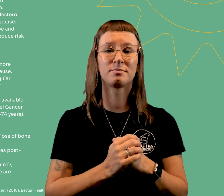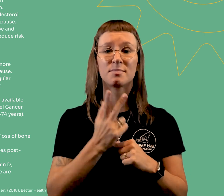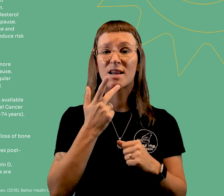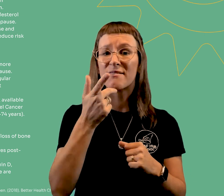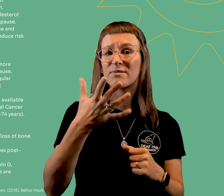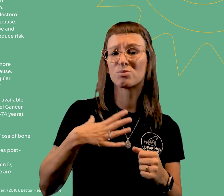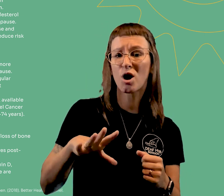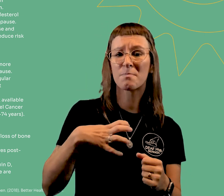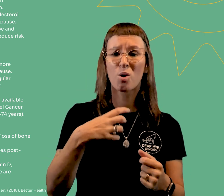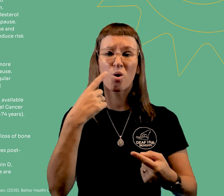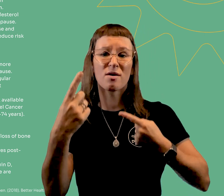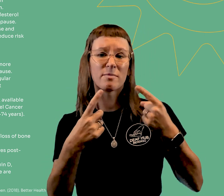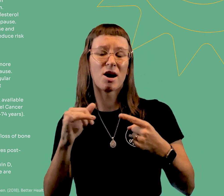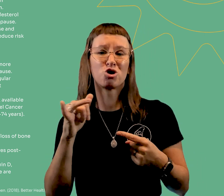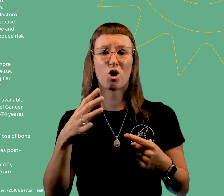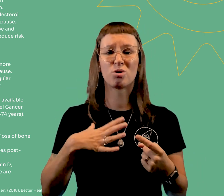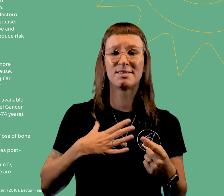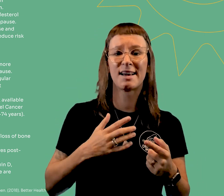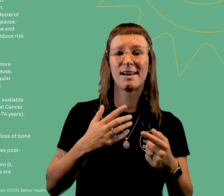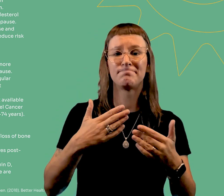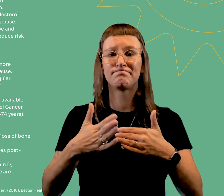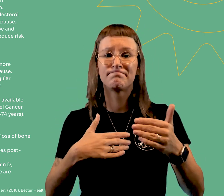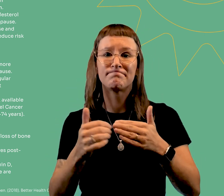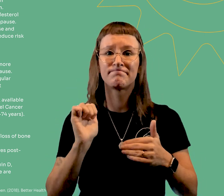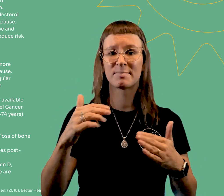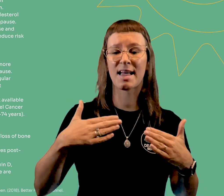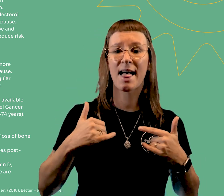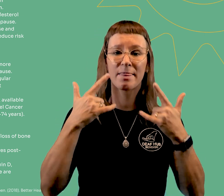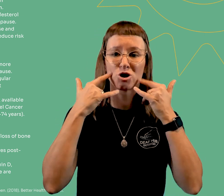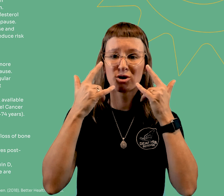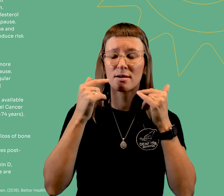For more information or to organize your health checks speak with your GP,